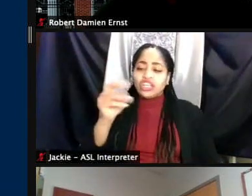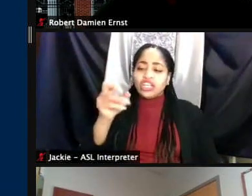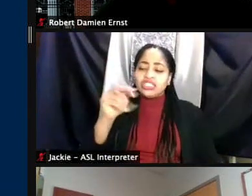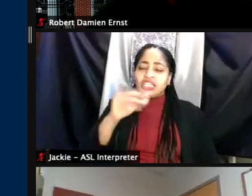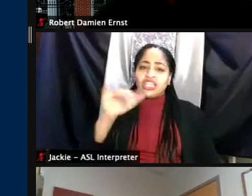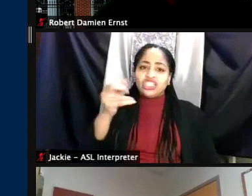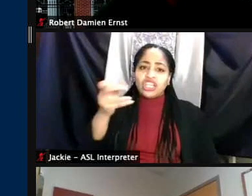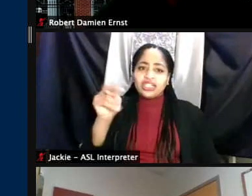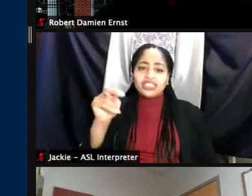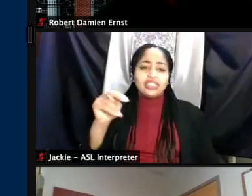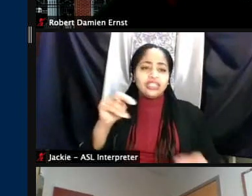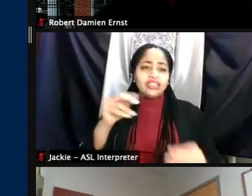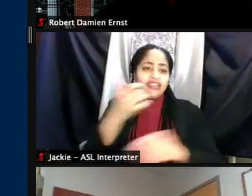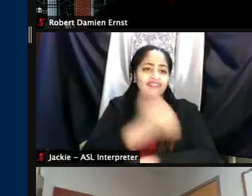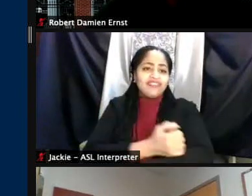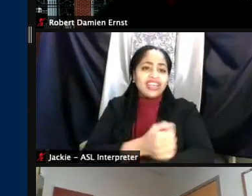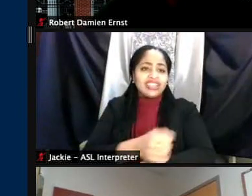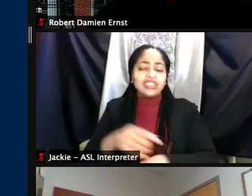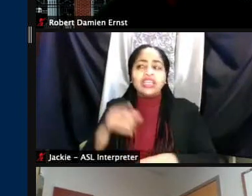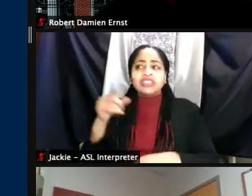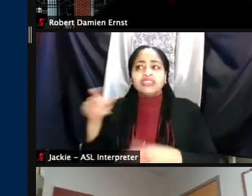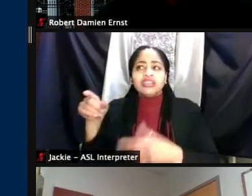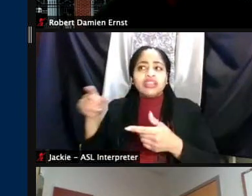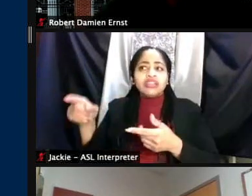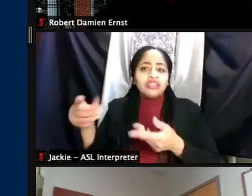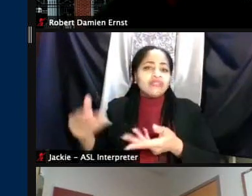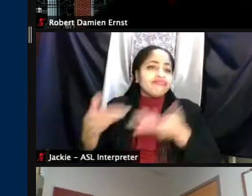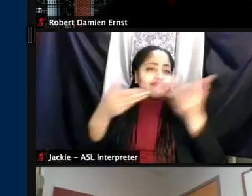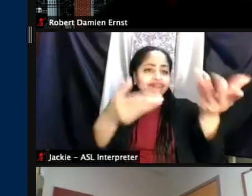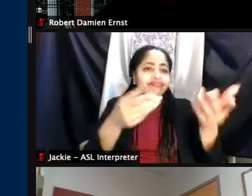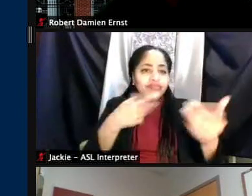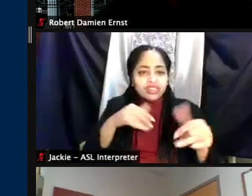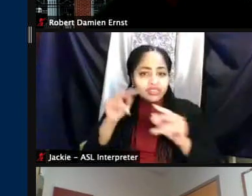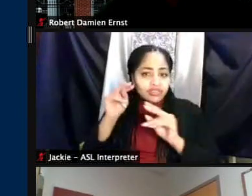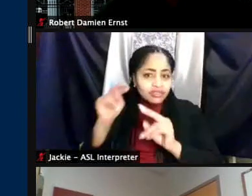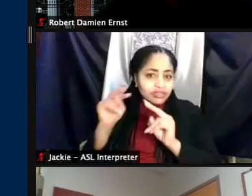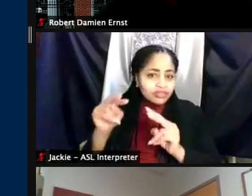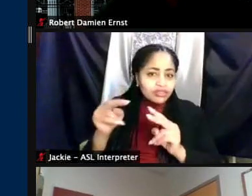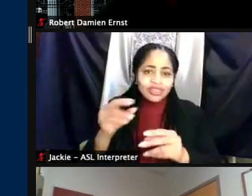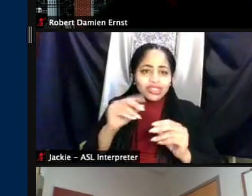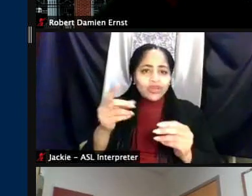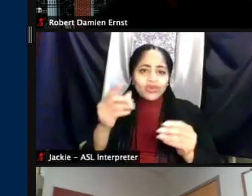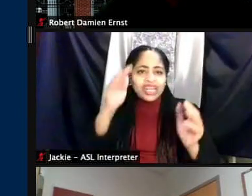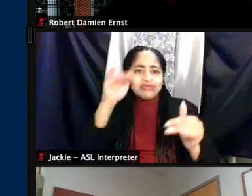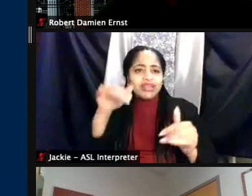but they're not really meeting in the next few weeks. So no one is really expecting the UA. And you may know more about that, Sandro,